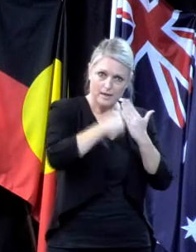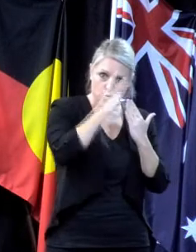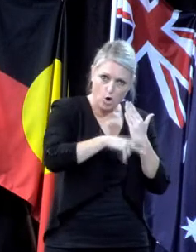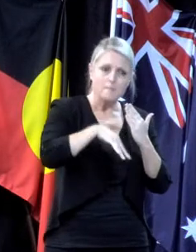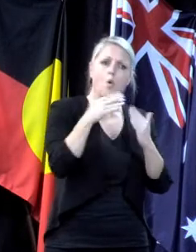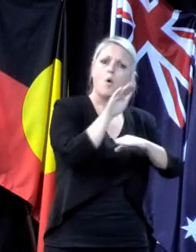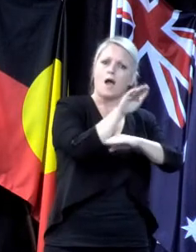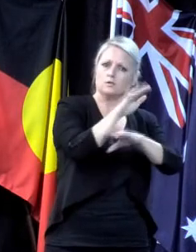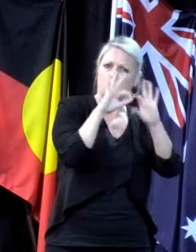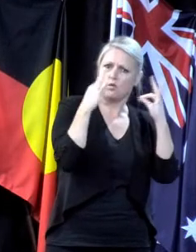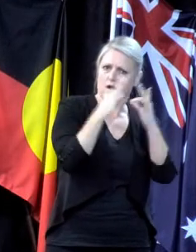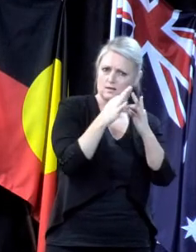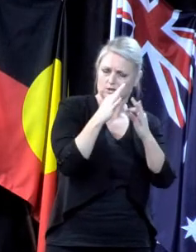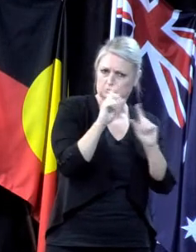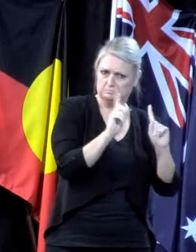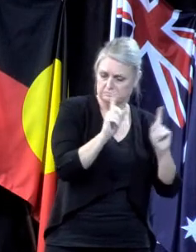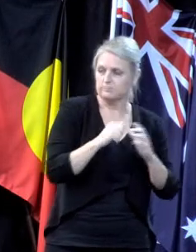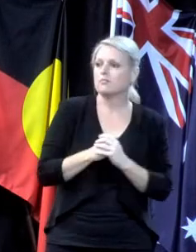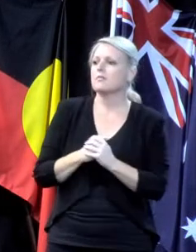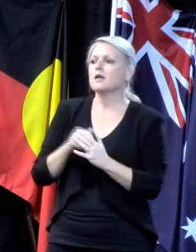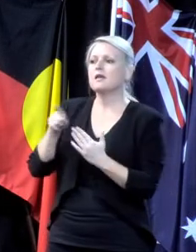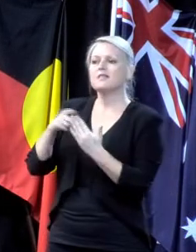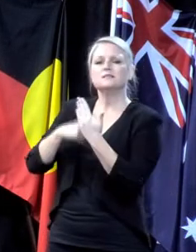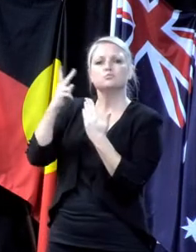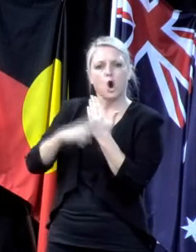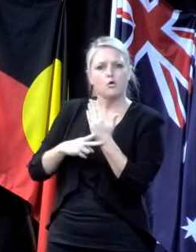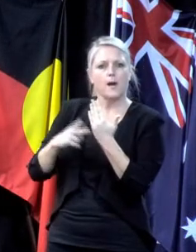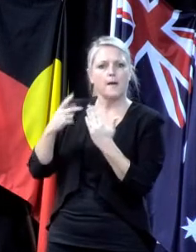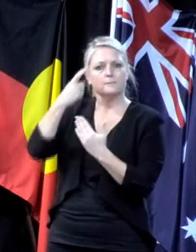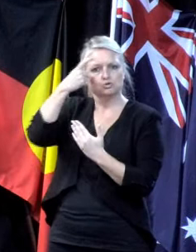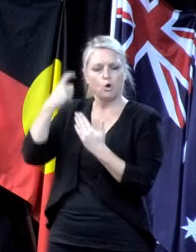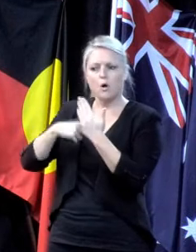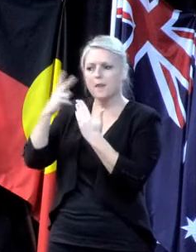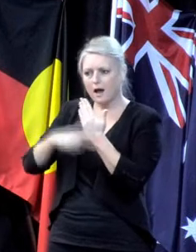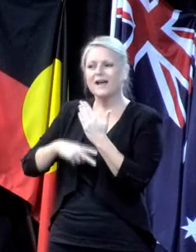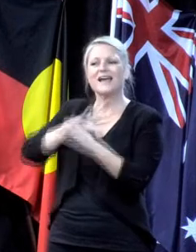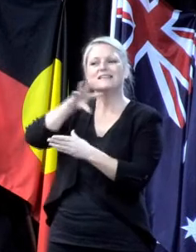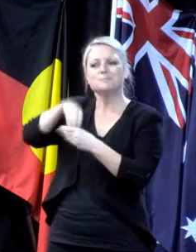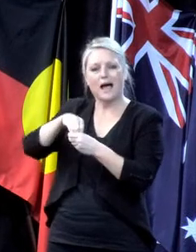It's a program that is part of our positive behavior for learning.